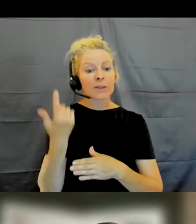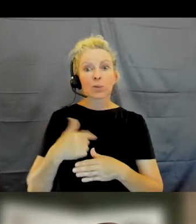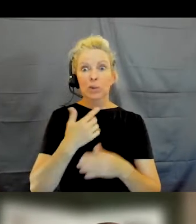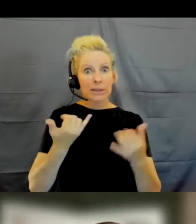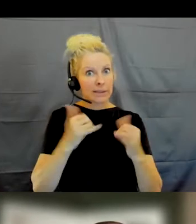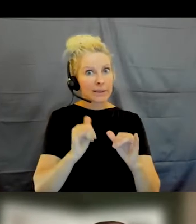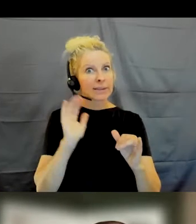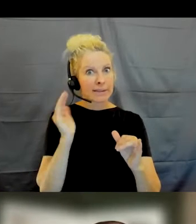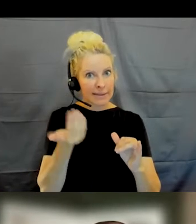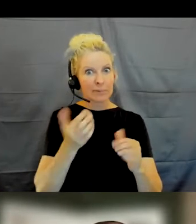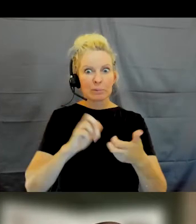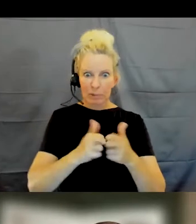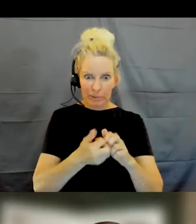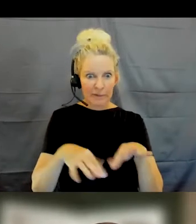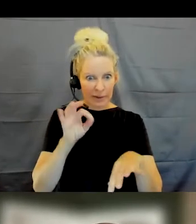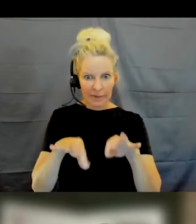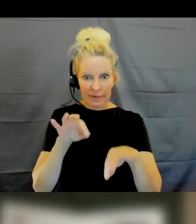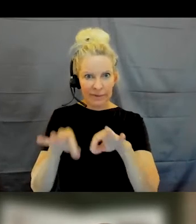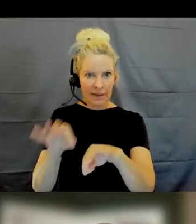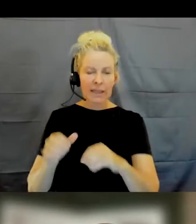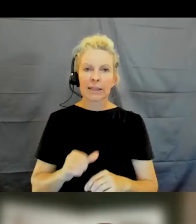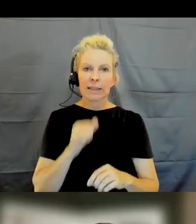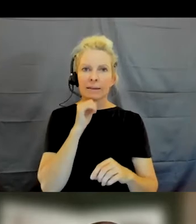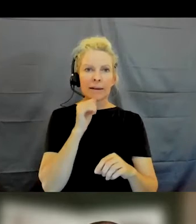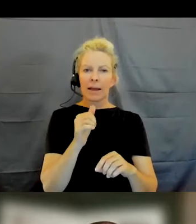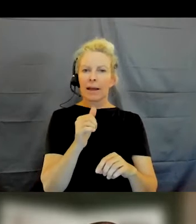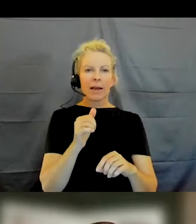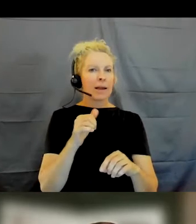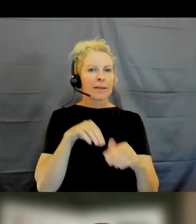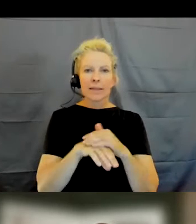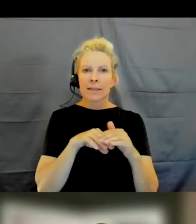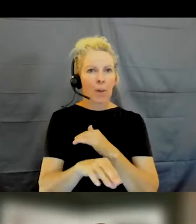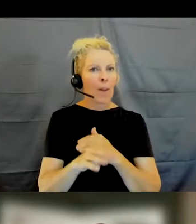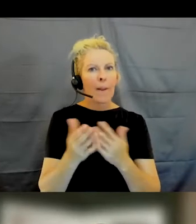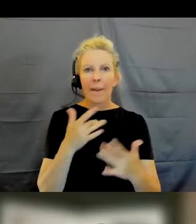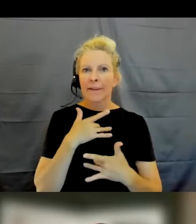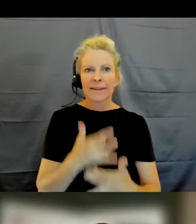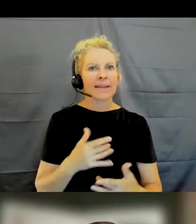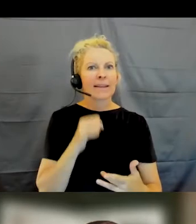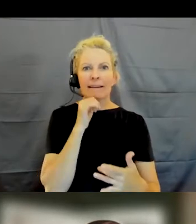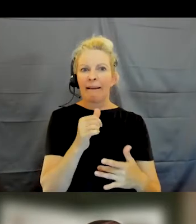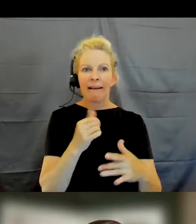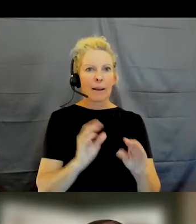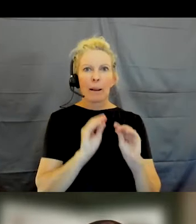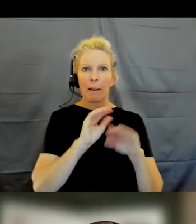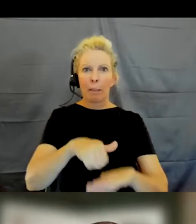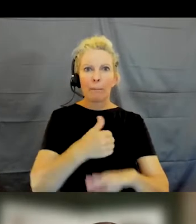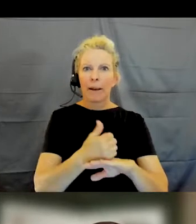having issues with implementing them correctly, in an accessible way. The first thing you should